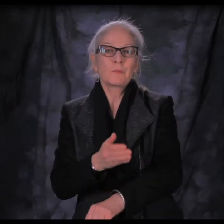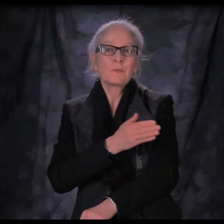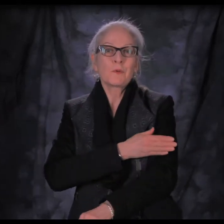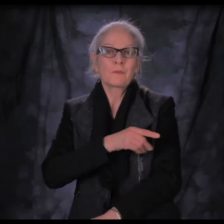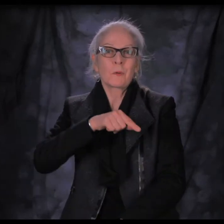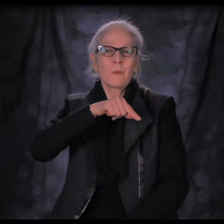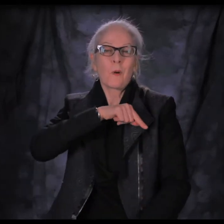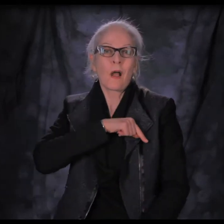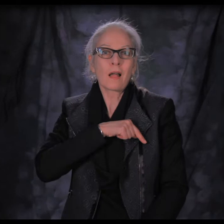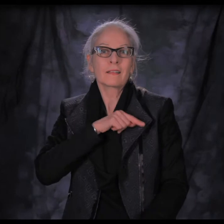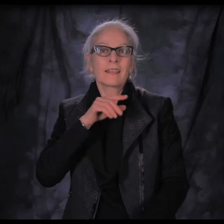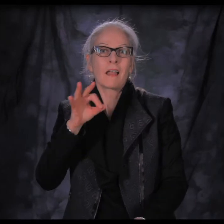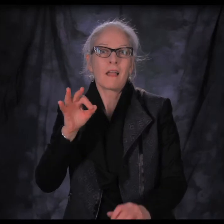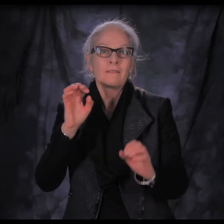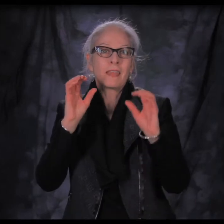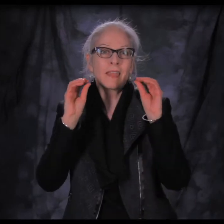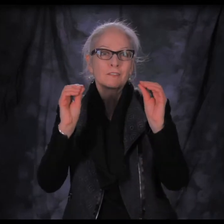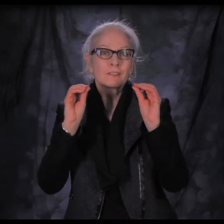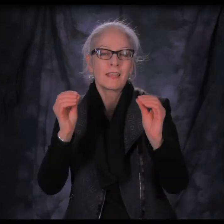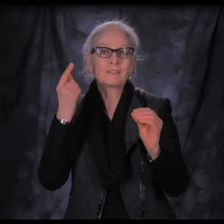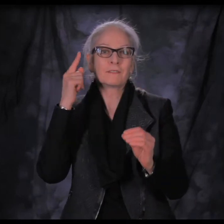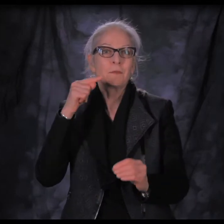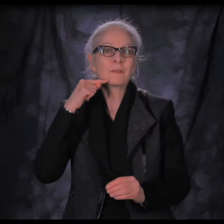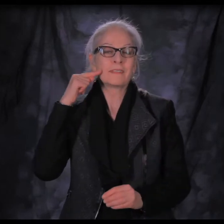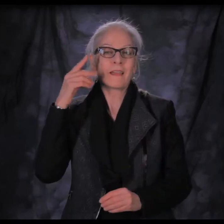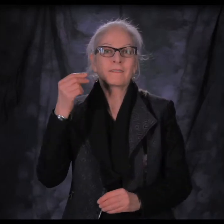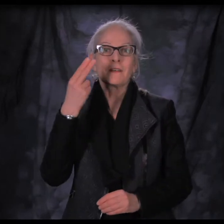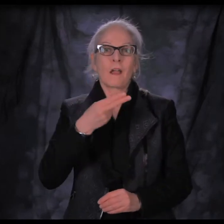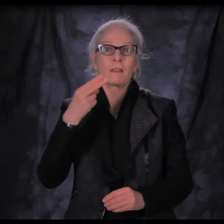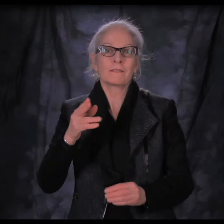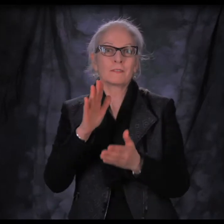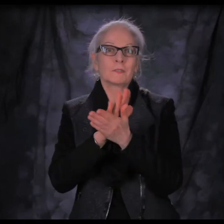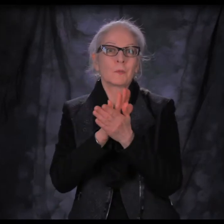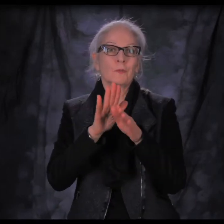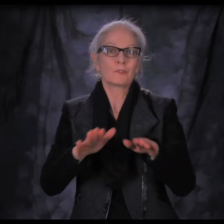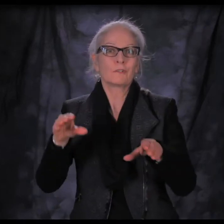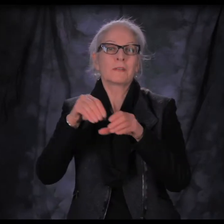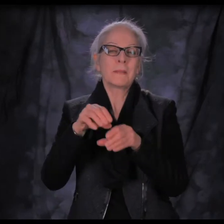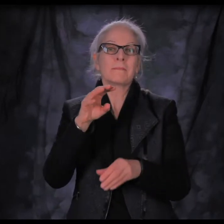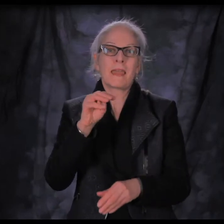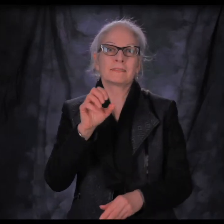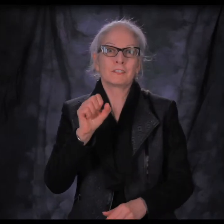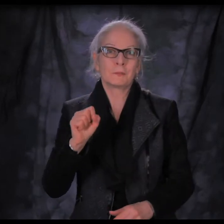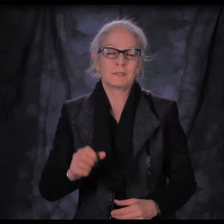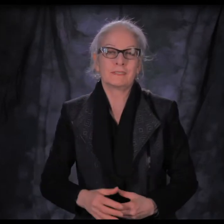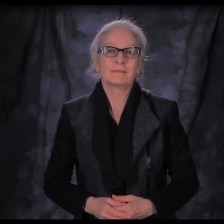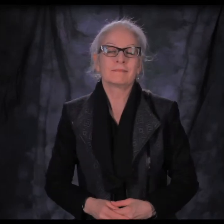in efforts to improve the quality of education for Deaf and Hard of Hearing school children in Massachusetts.